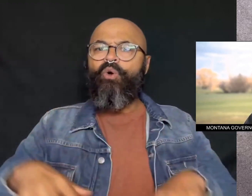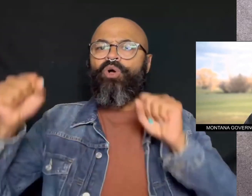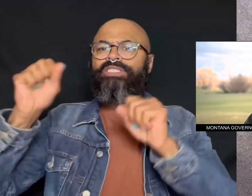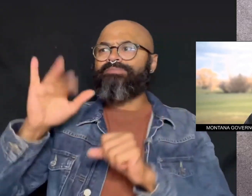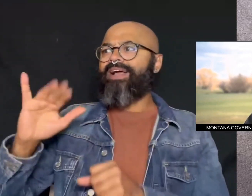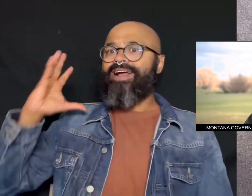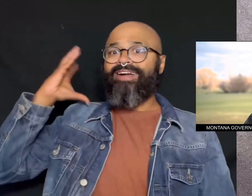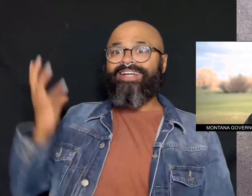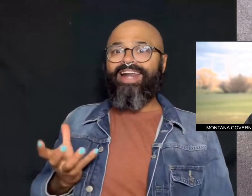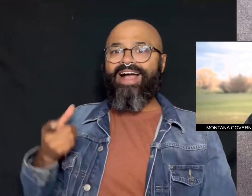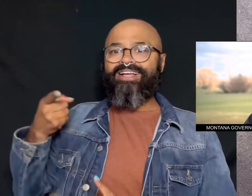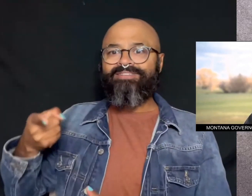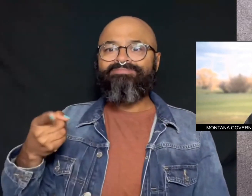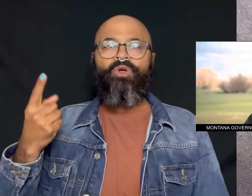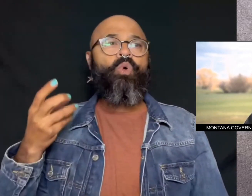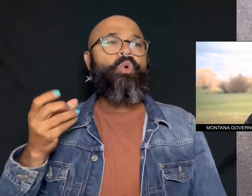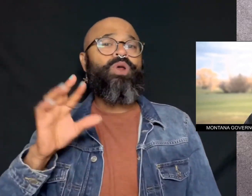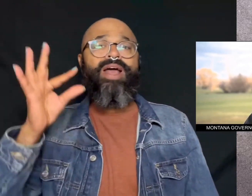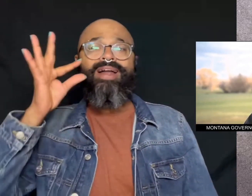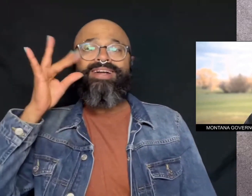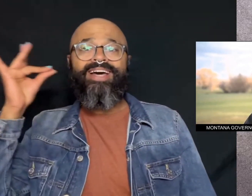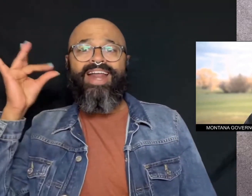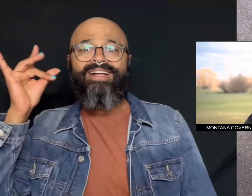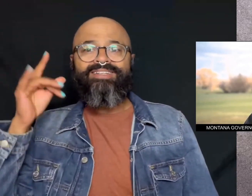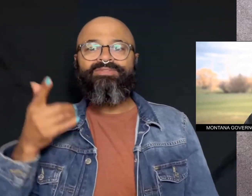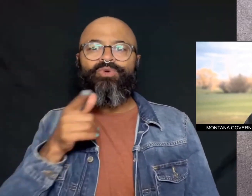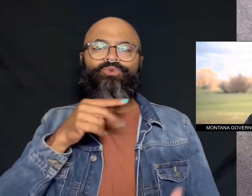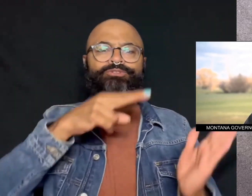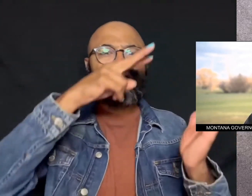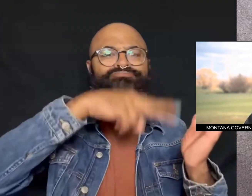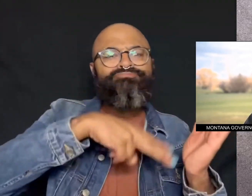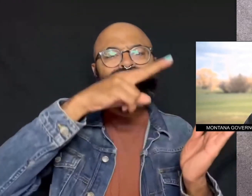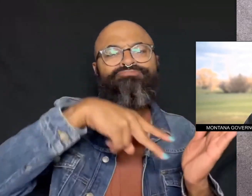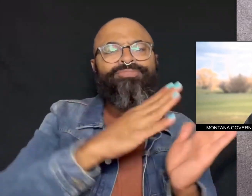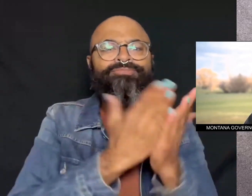That's an event hosted by a drag queen or drag king who